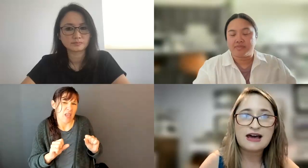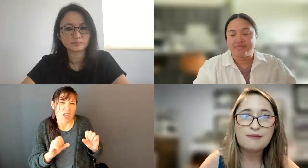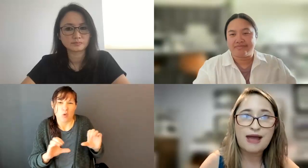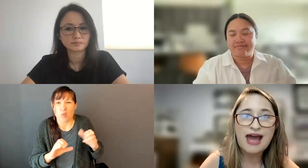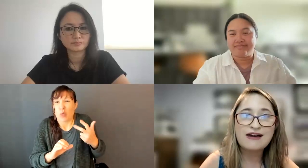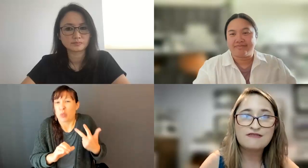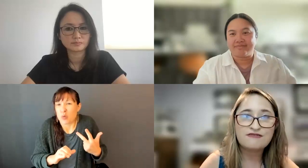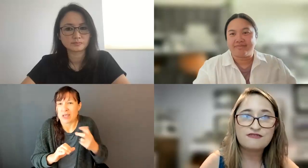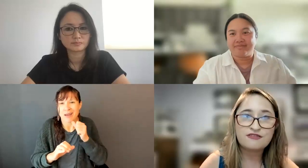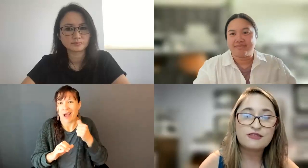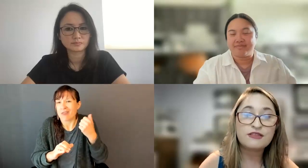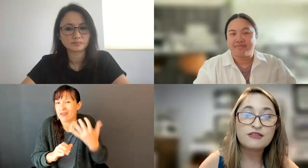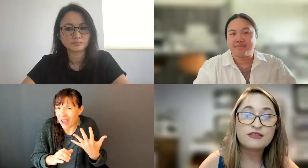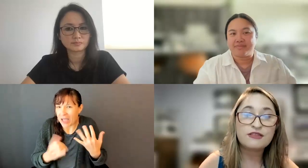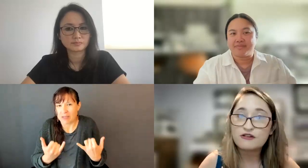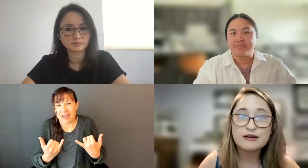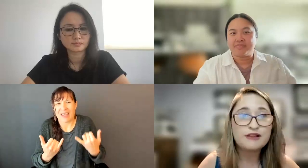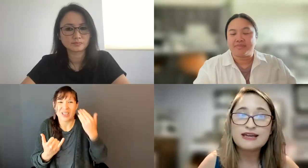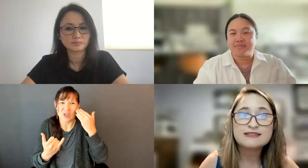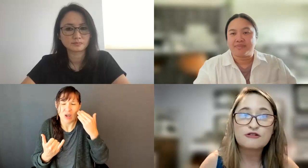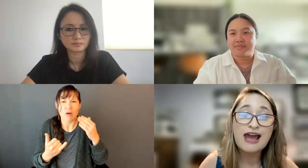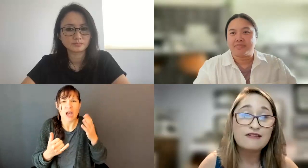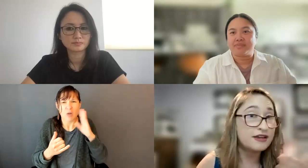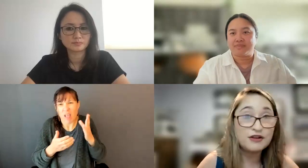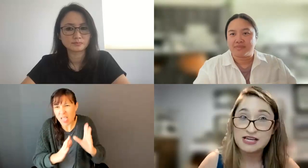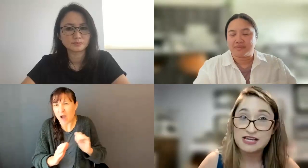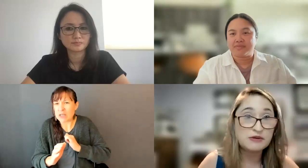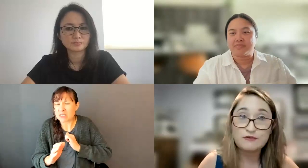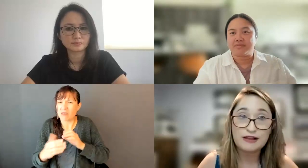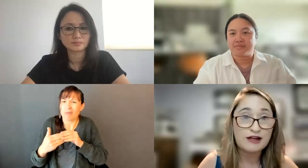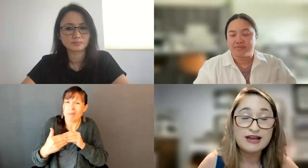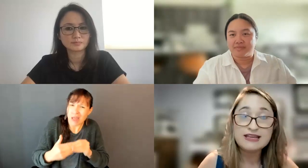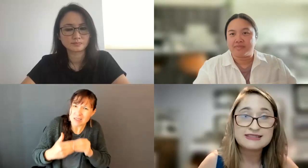and have the buffer in place, or have the communication with my clients